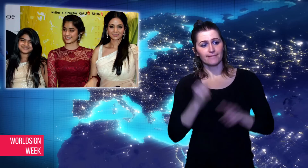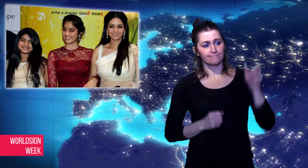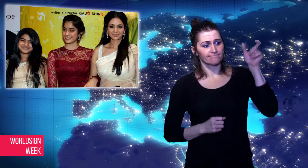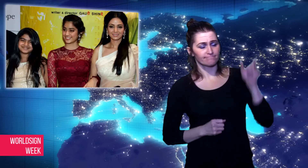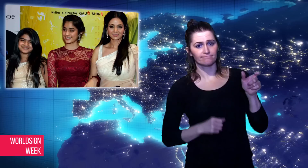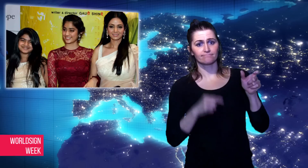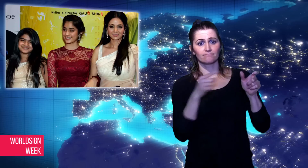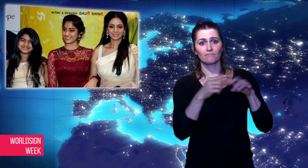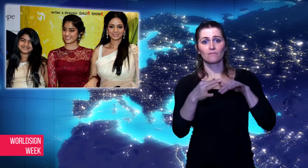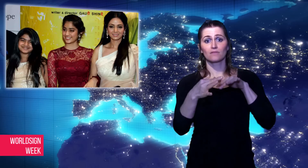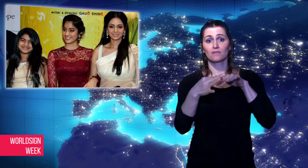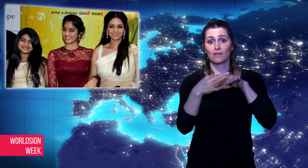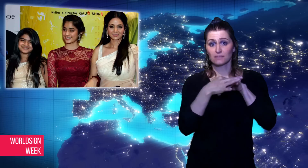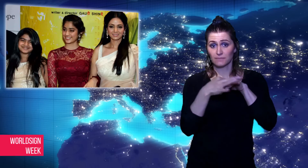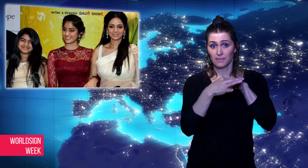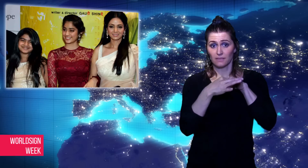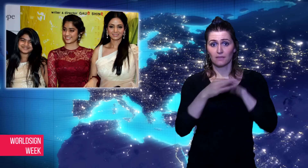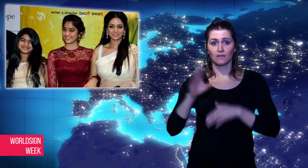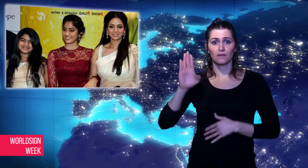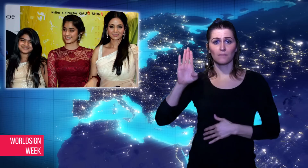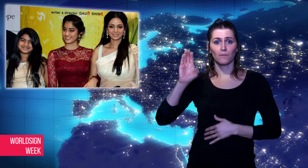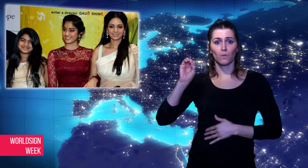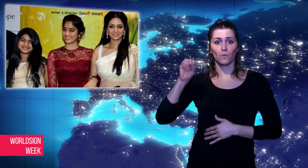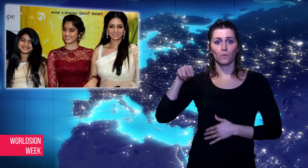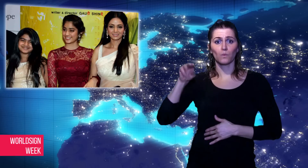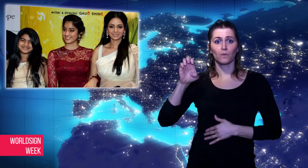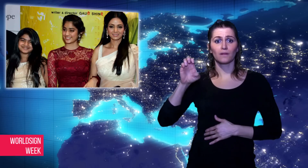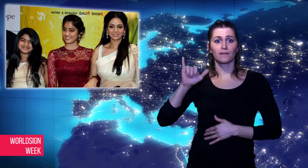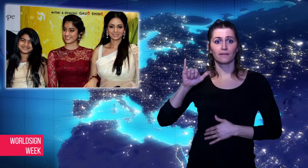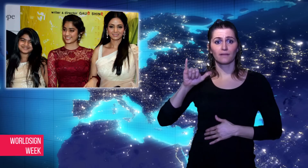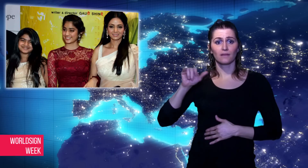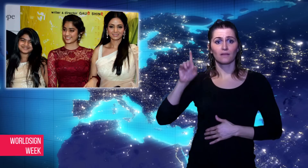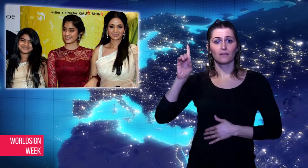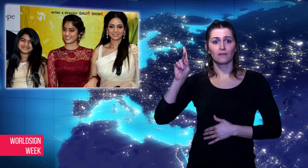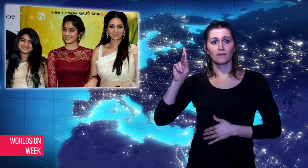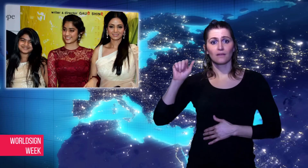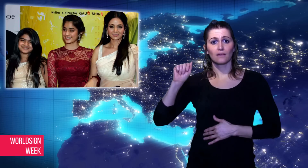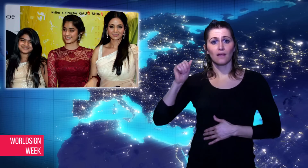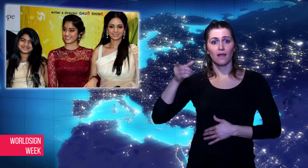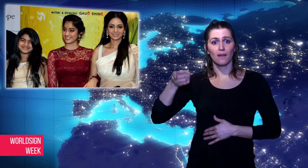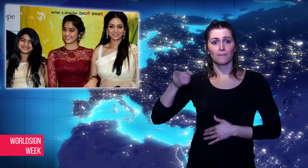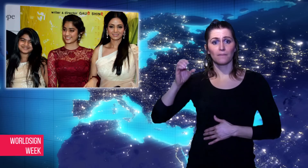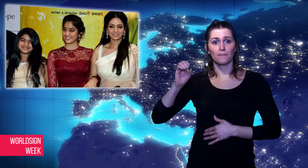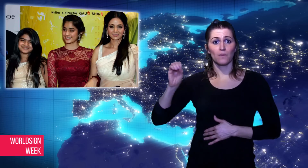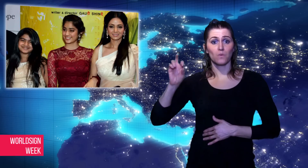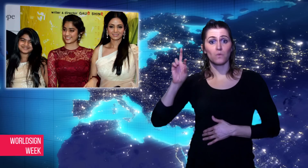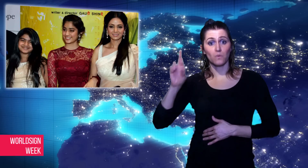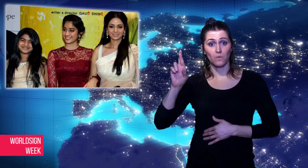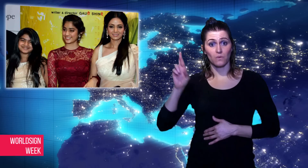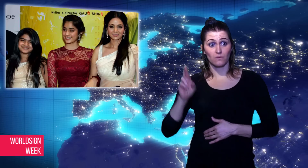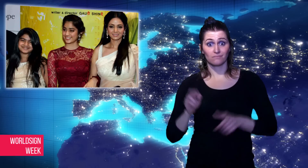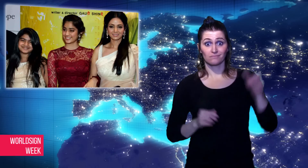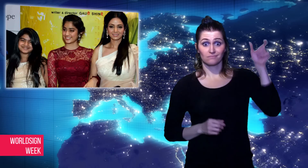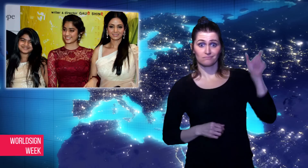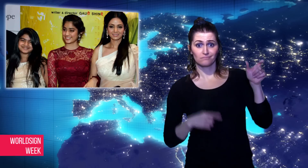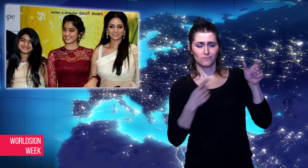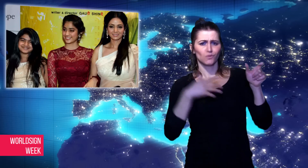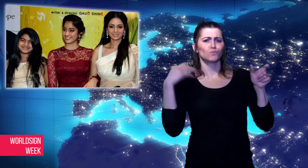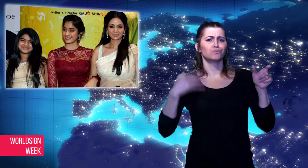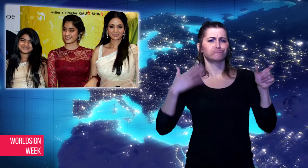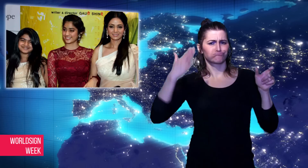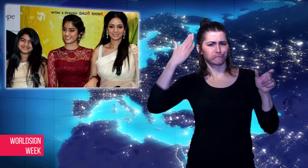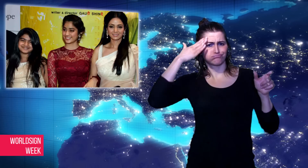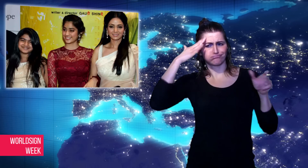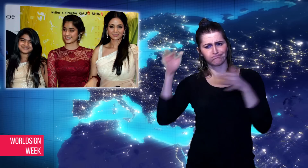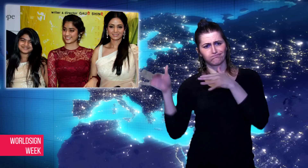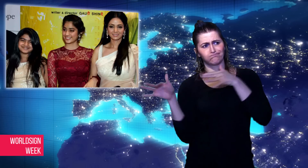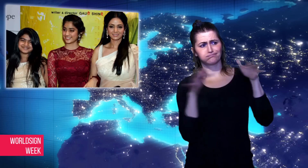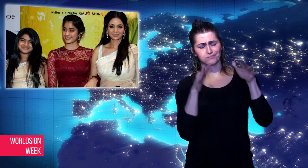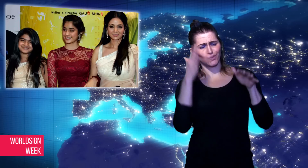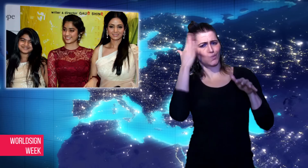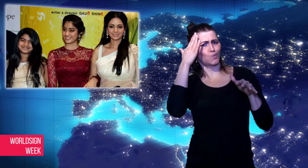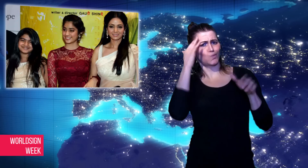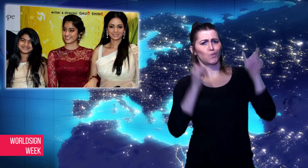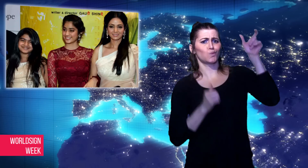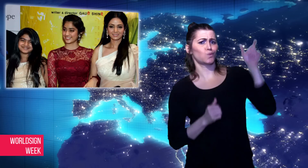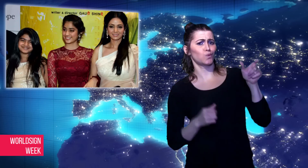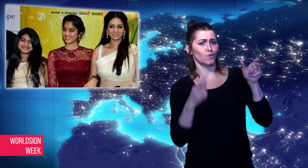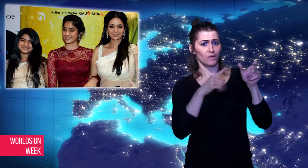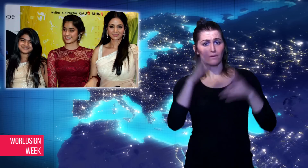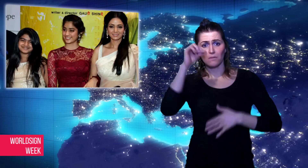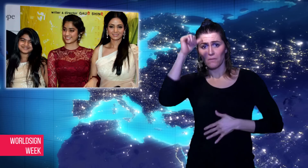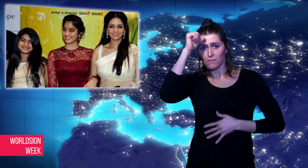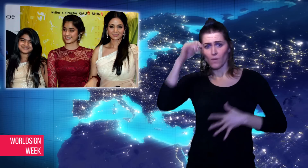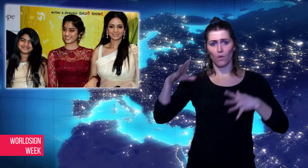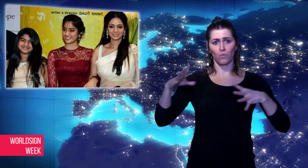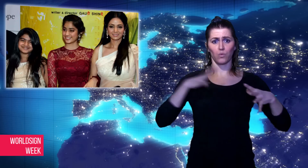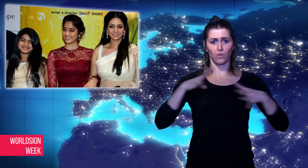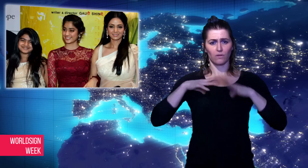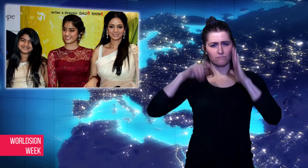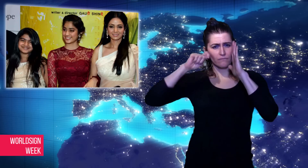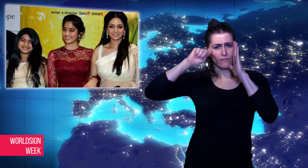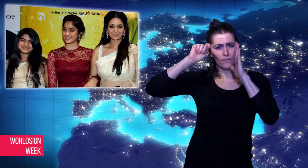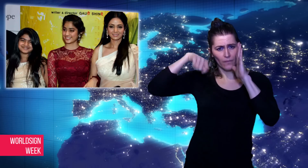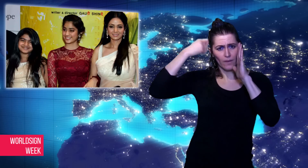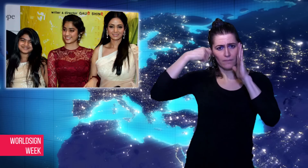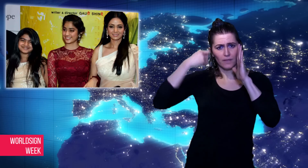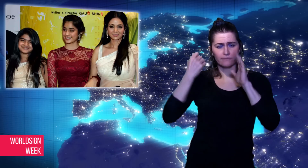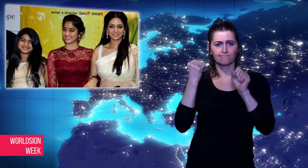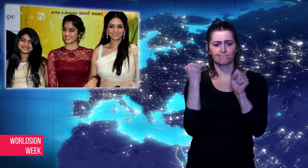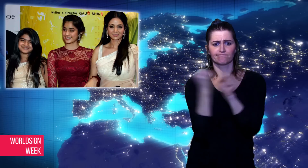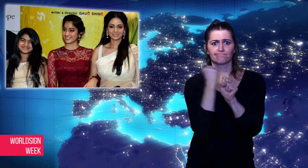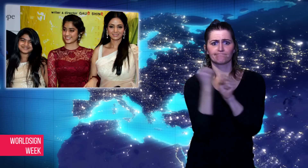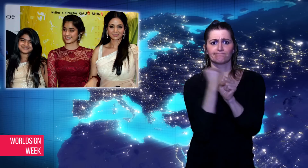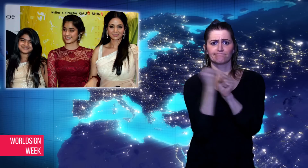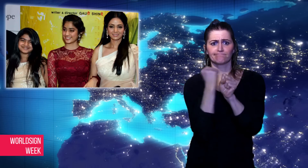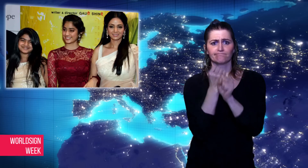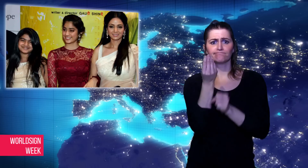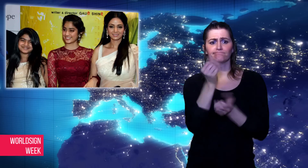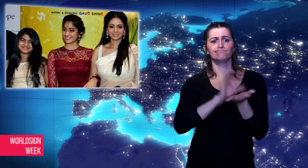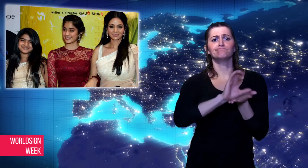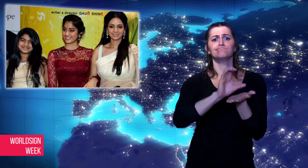Bollywood. She left behind her husband,